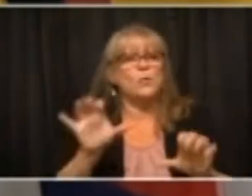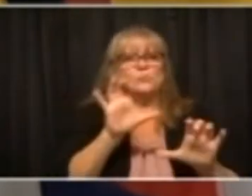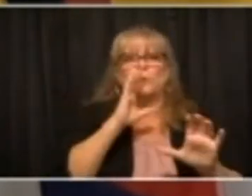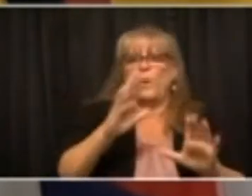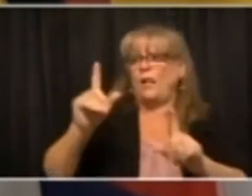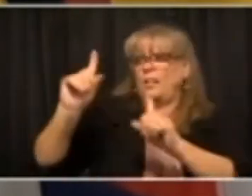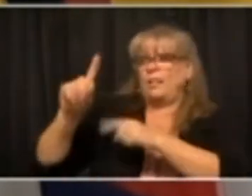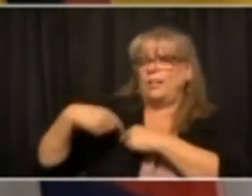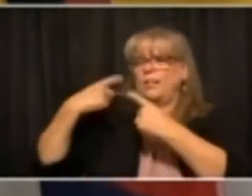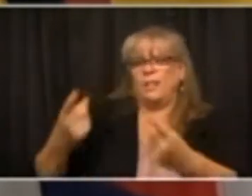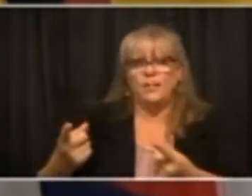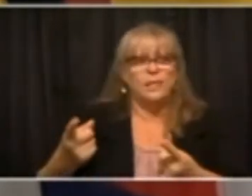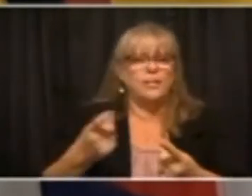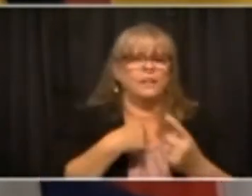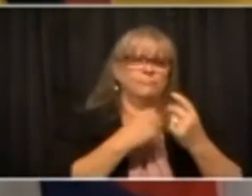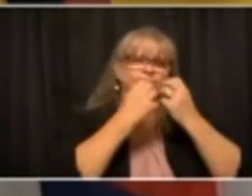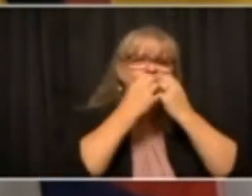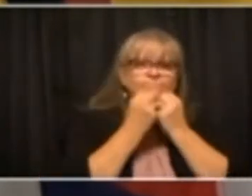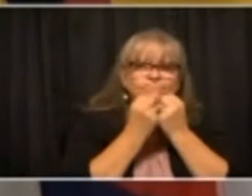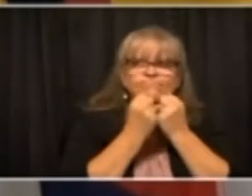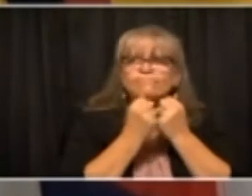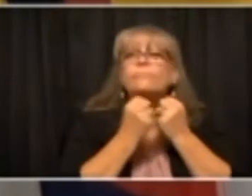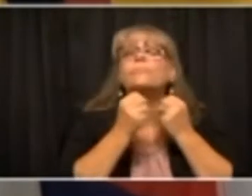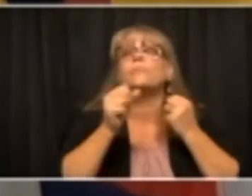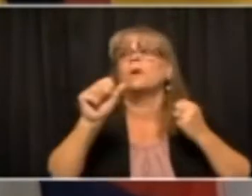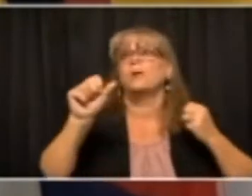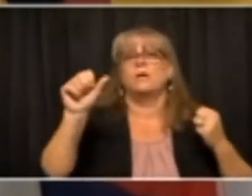way that we did it last january and and